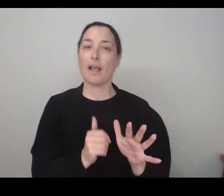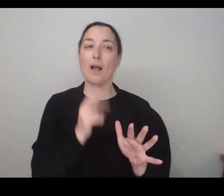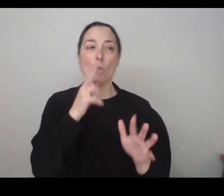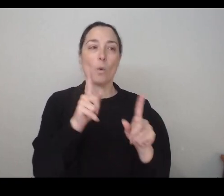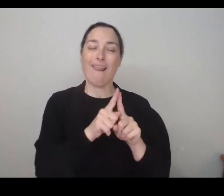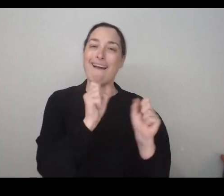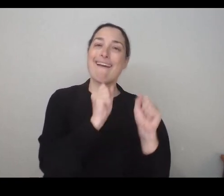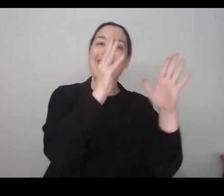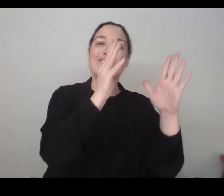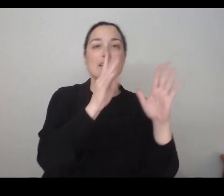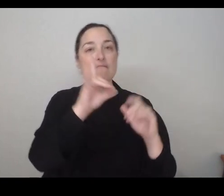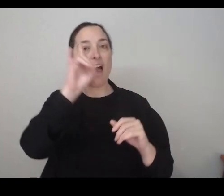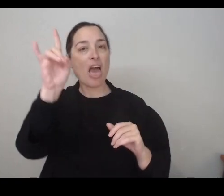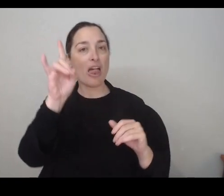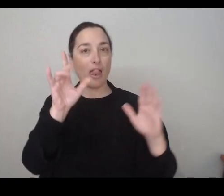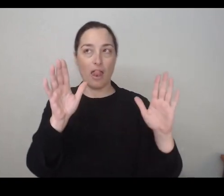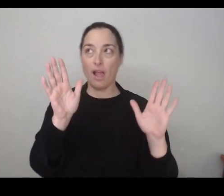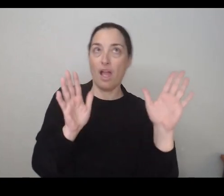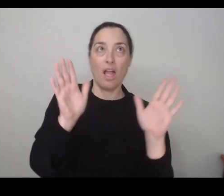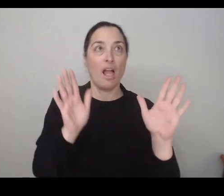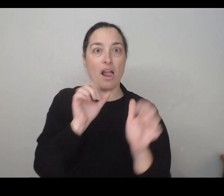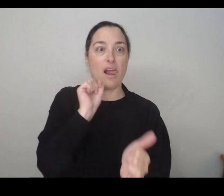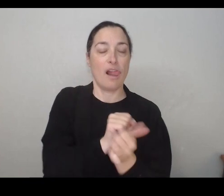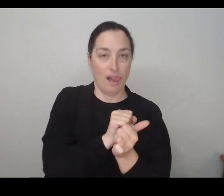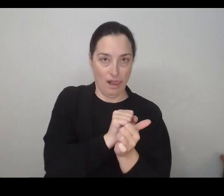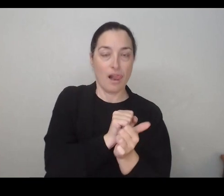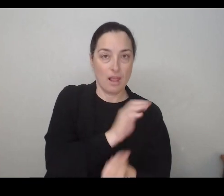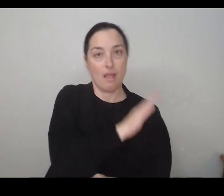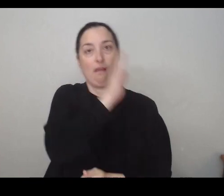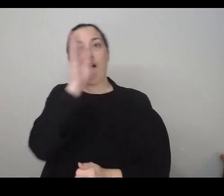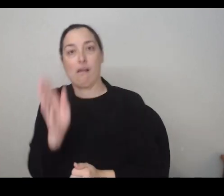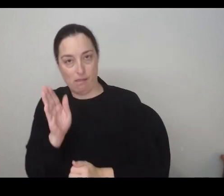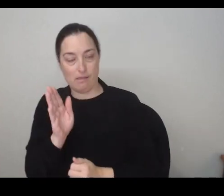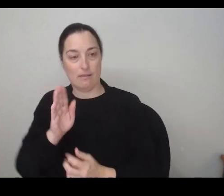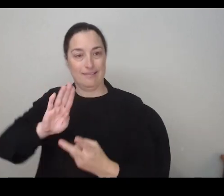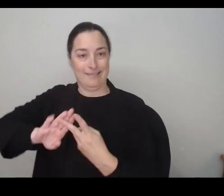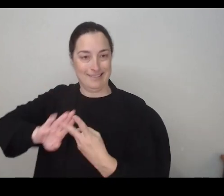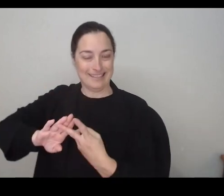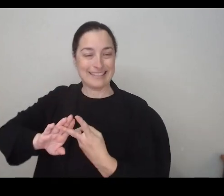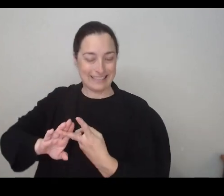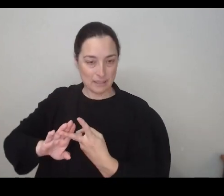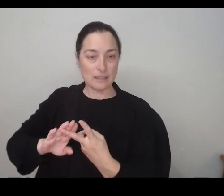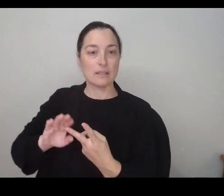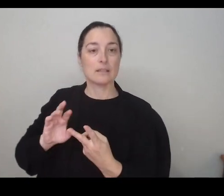And between this yellow Christ he painted, which is now in Buffalo, and this ceramic,